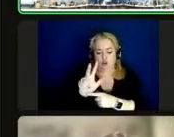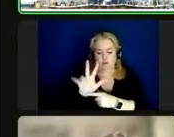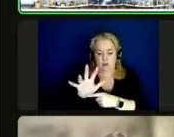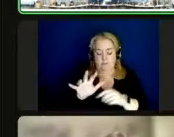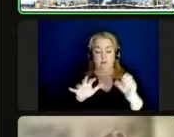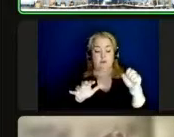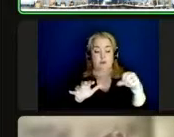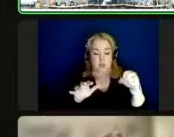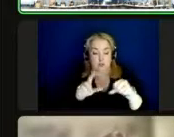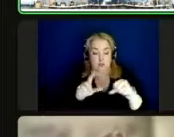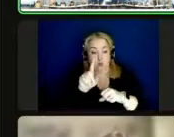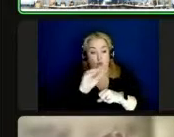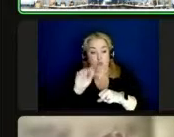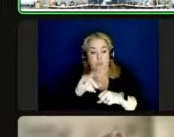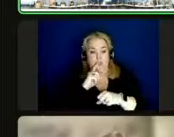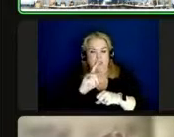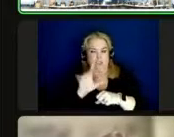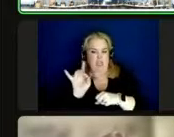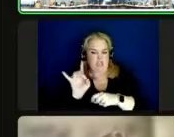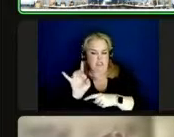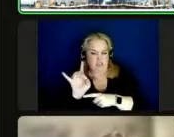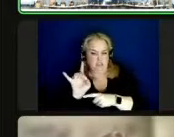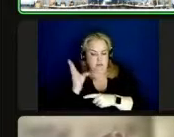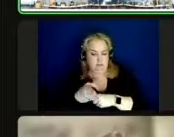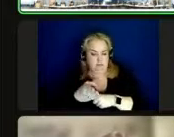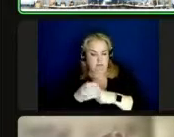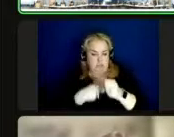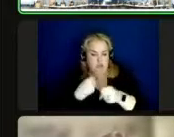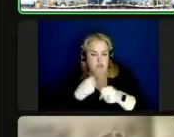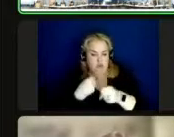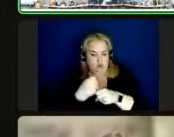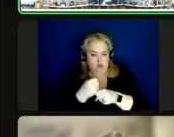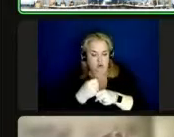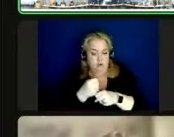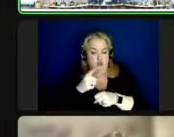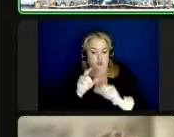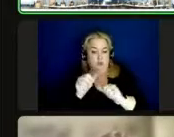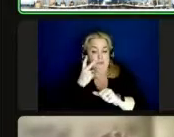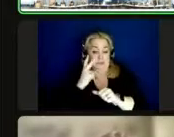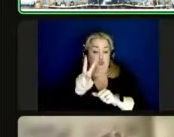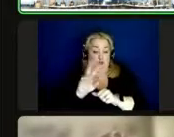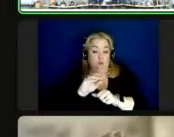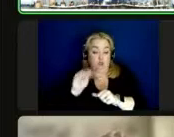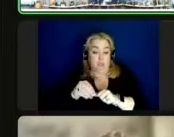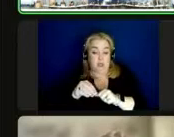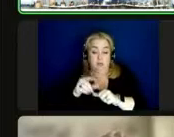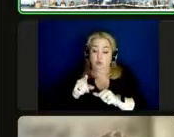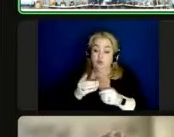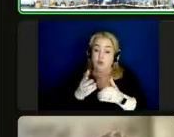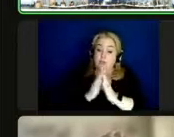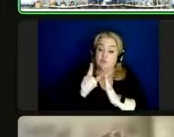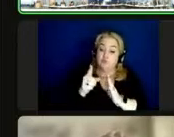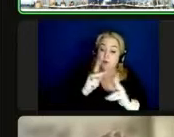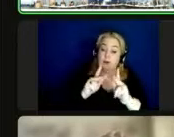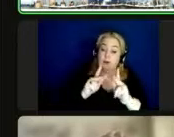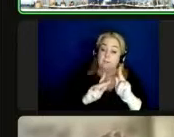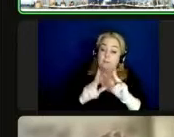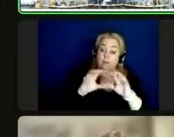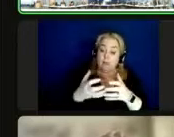HOW MANY ADDITIONAL FOLKS WOULD WE BE LOO AT UNDER THAT ESTIMATE BY 2030?